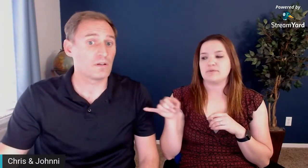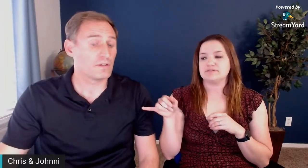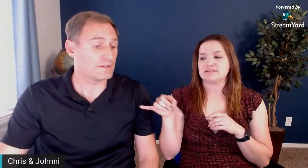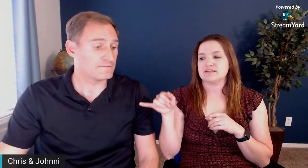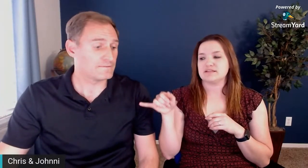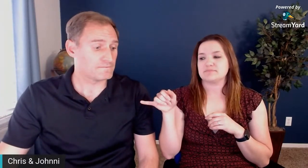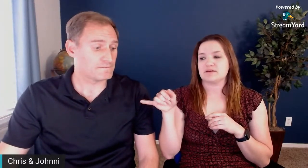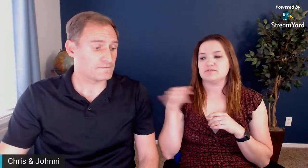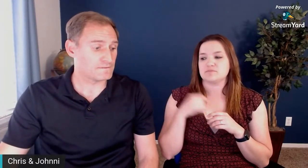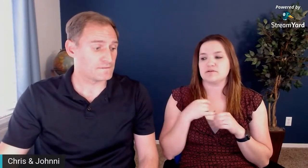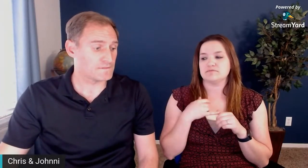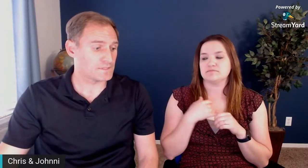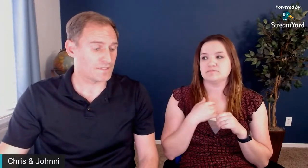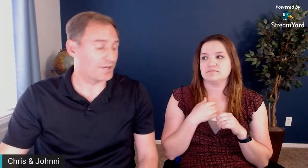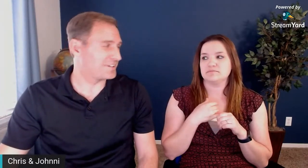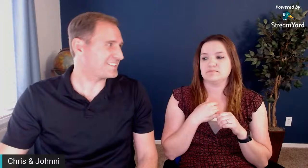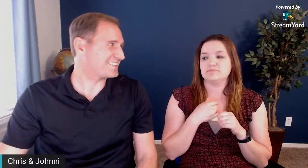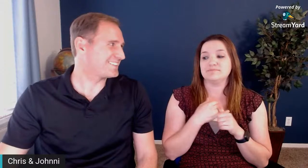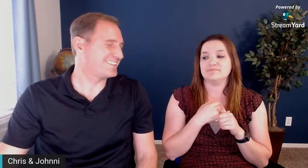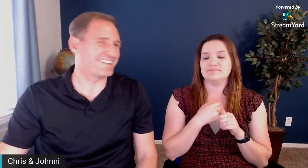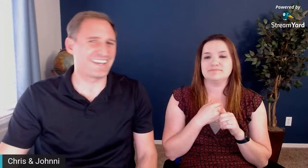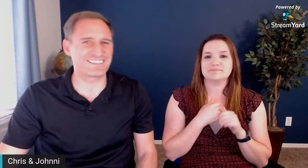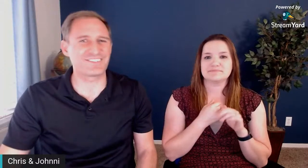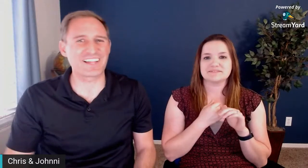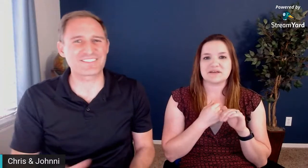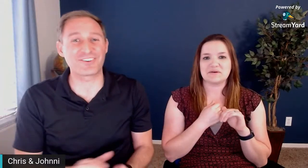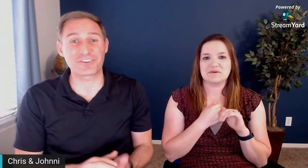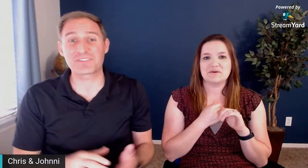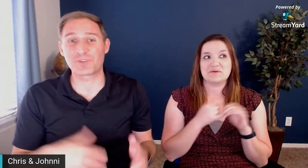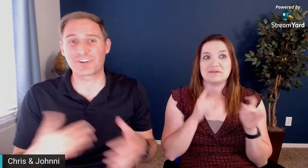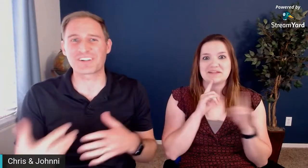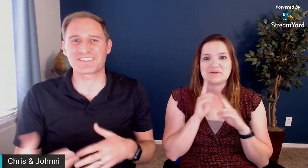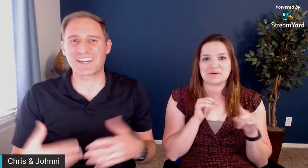one is getting shipped out as well oh is it okay so we'll have to order some more inside